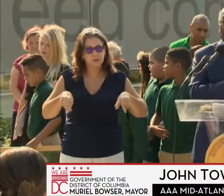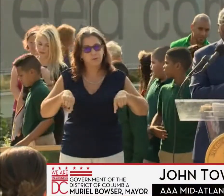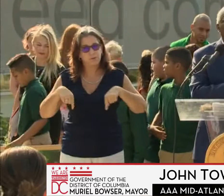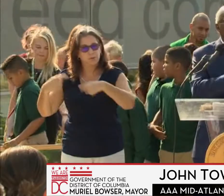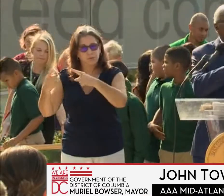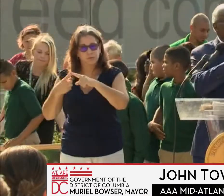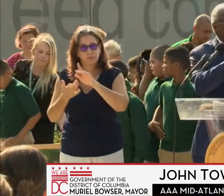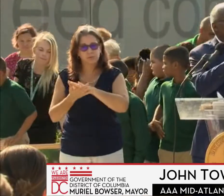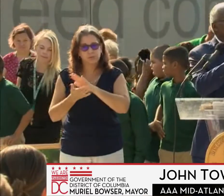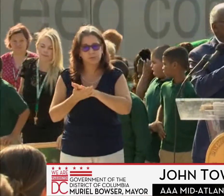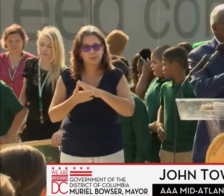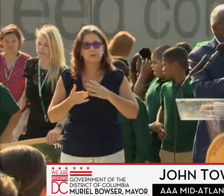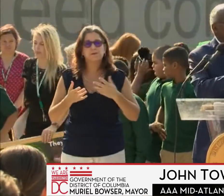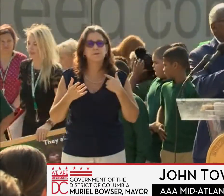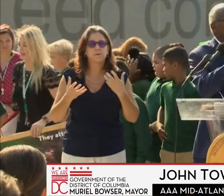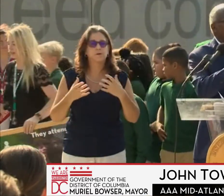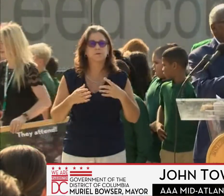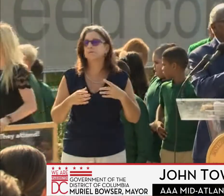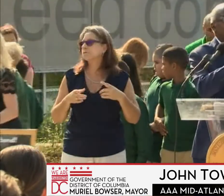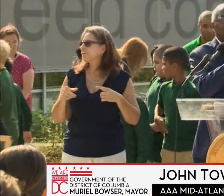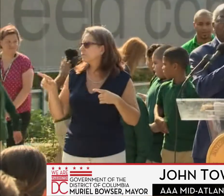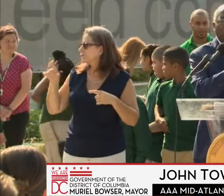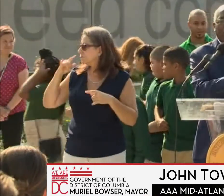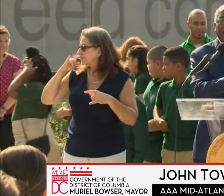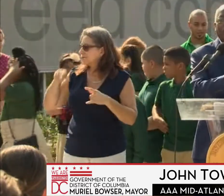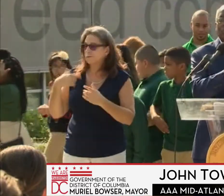day so that means that drivers and parents have to slow down in school